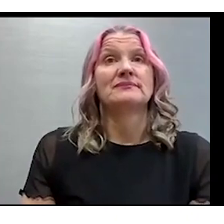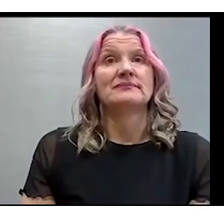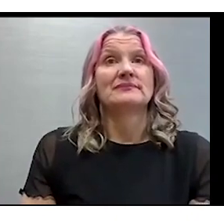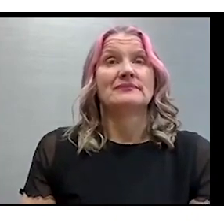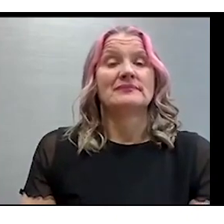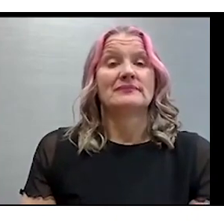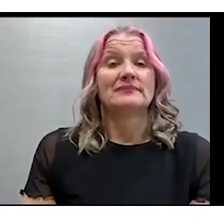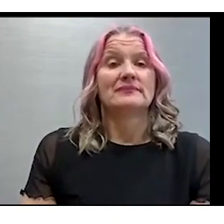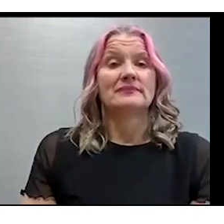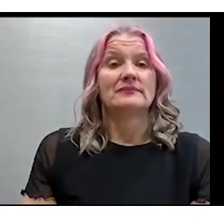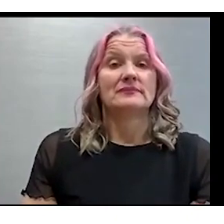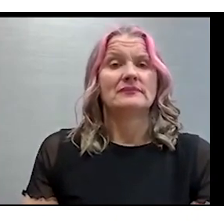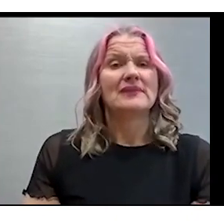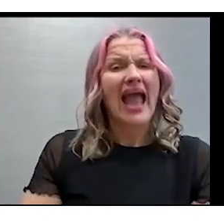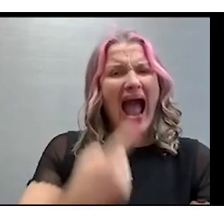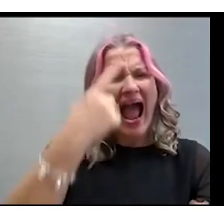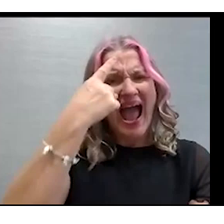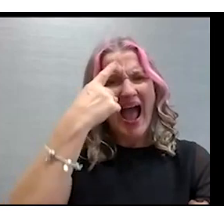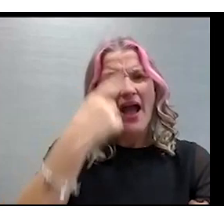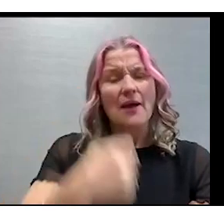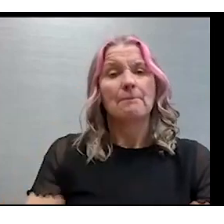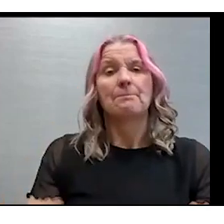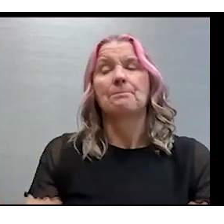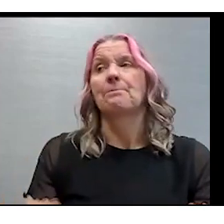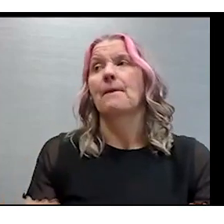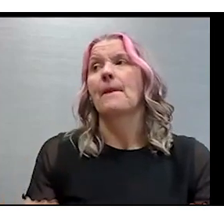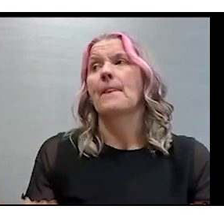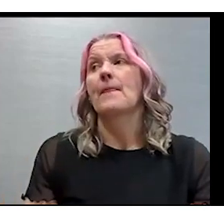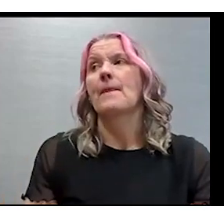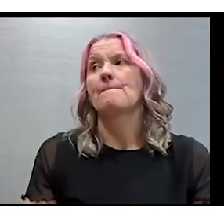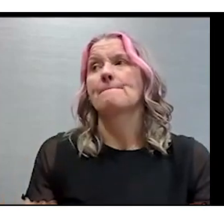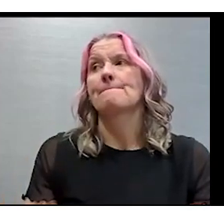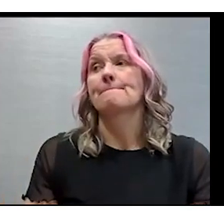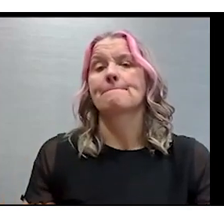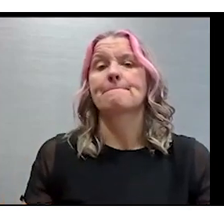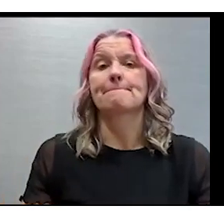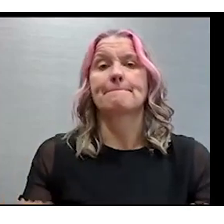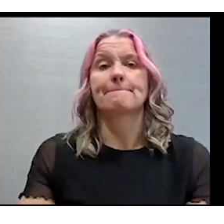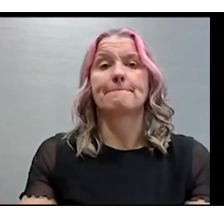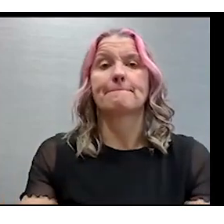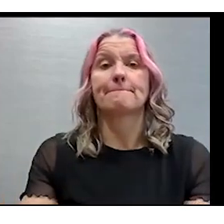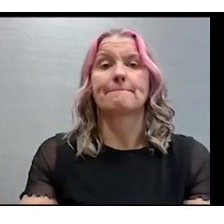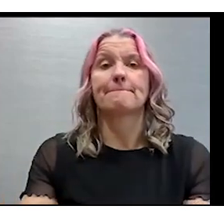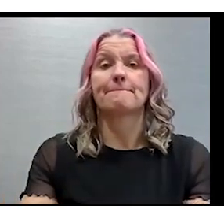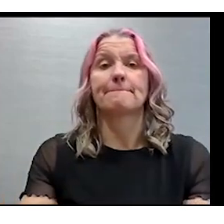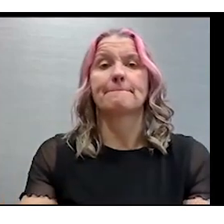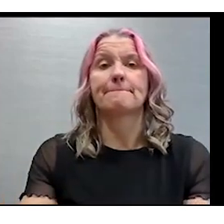[PERSON OFF CAMERA]: I thought GPTs and pseudo random number of generators and this explains